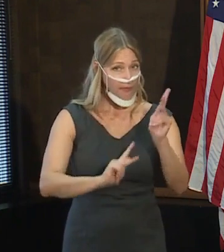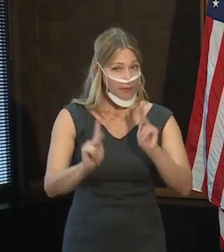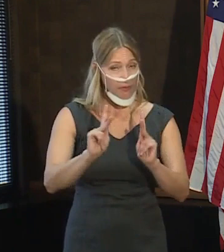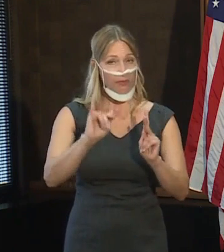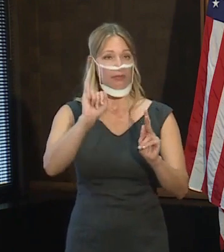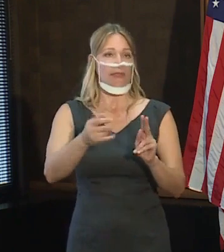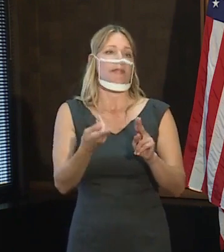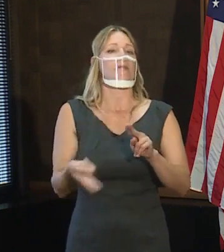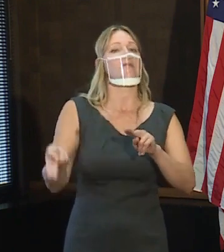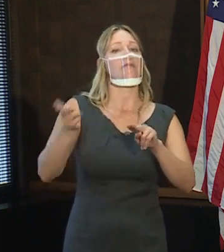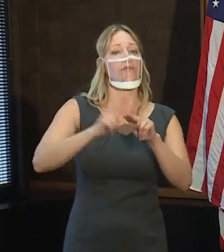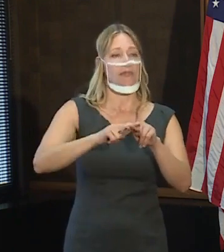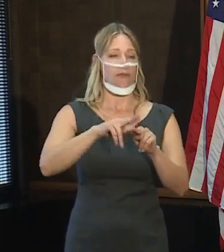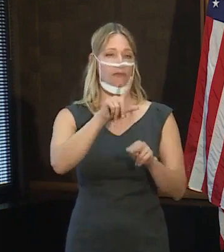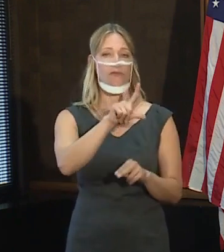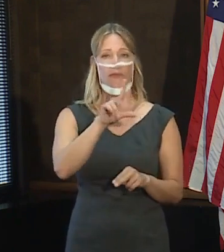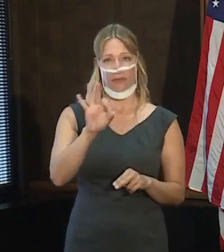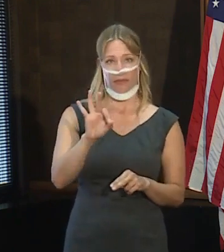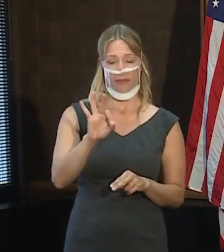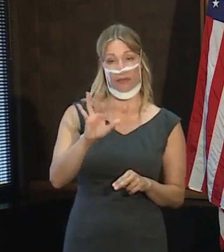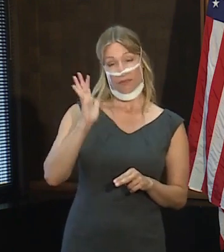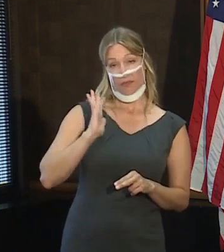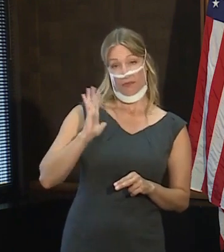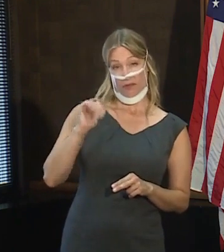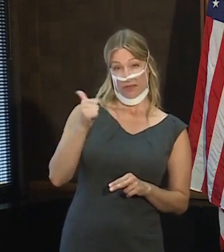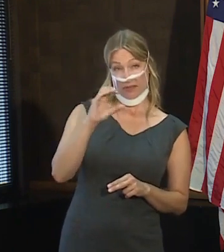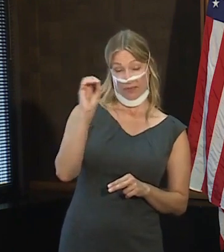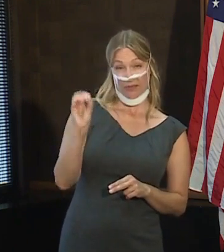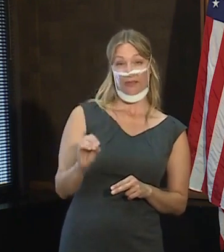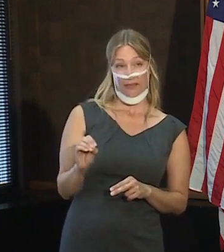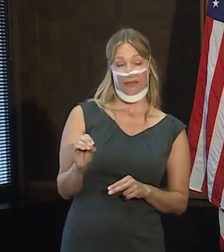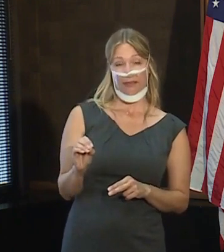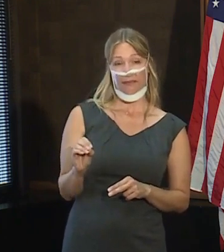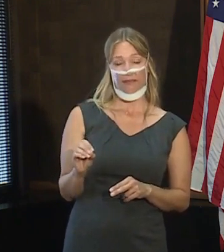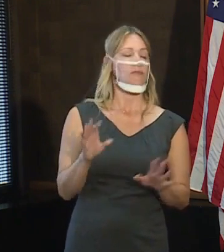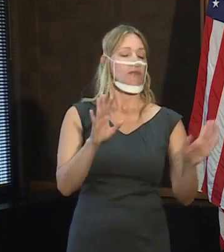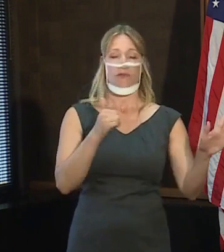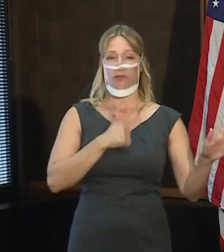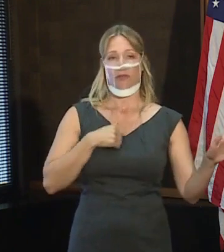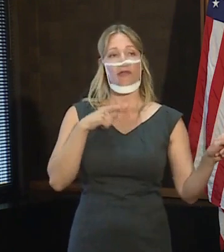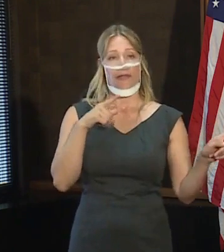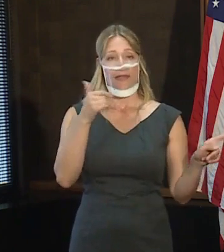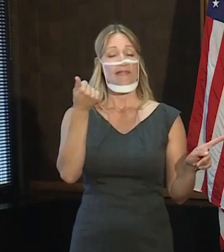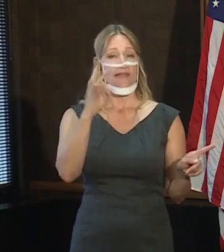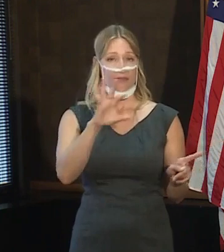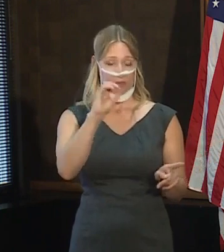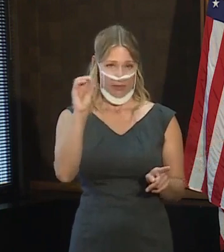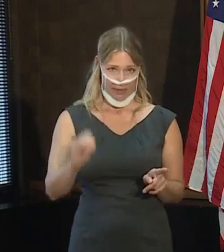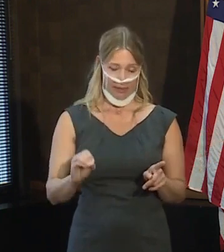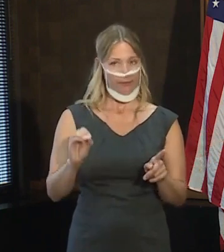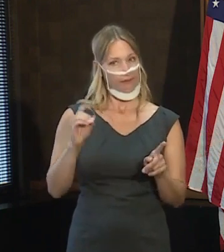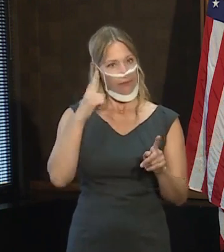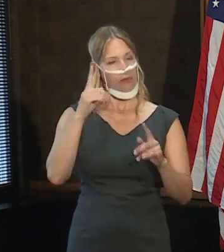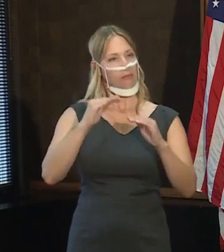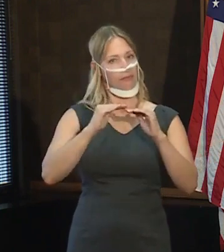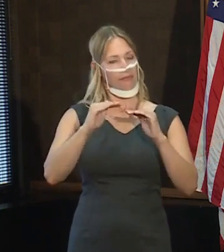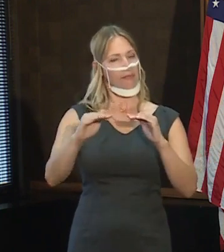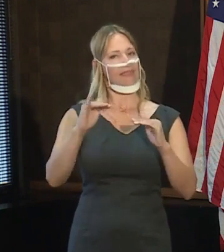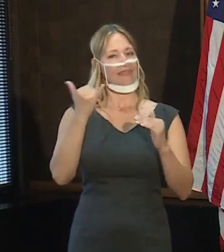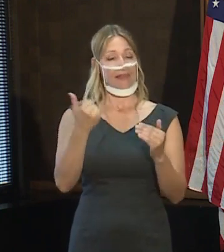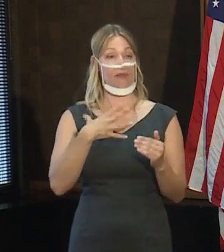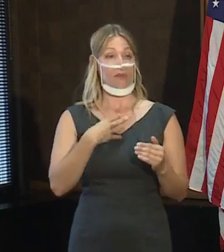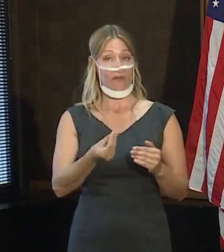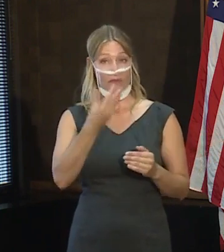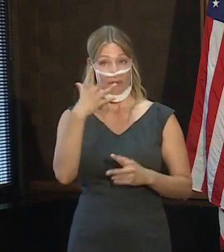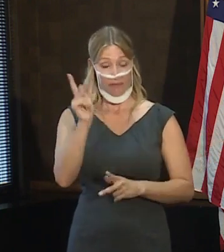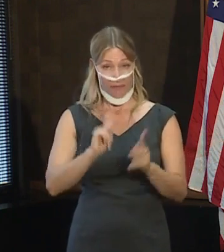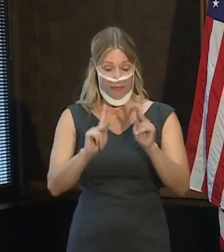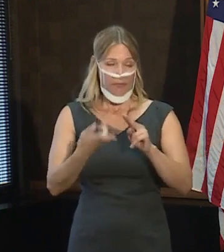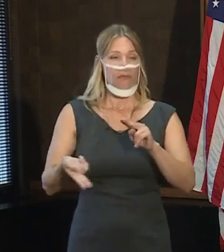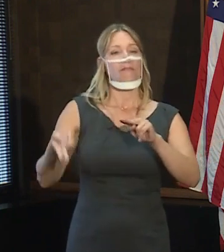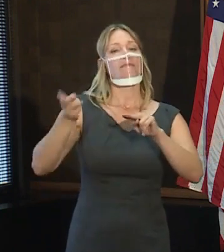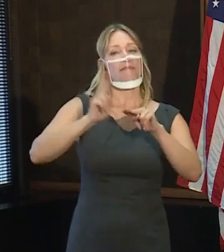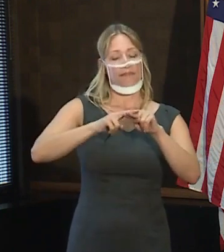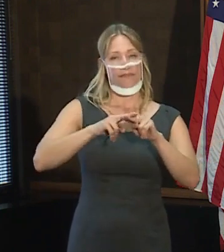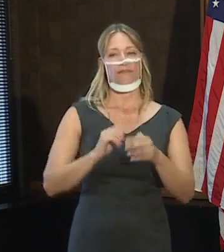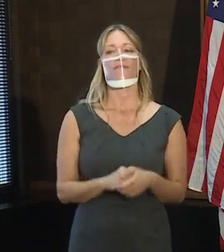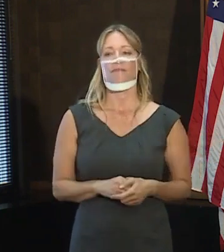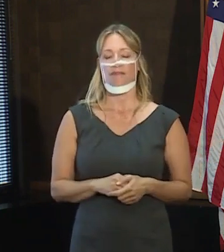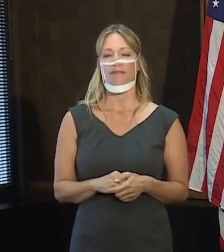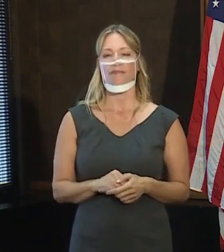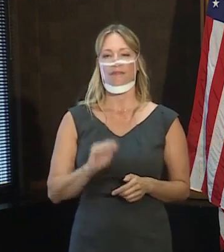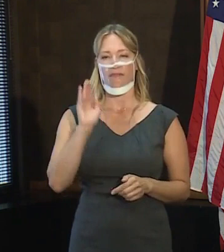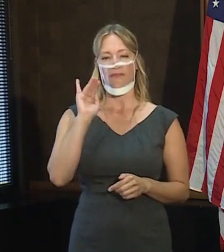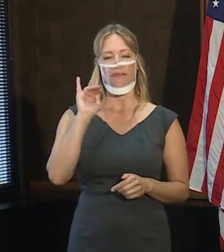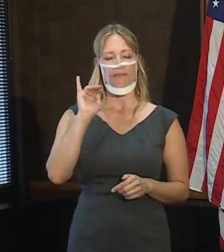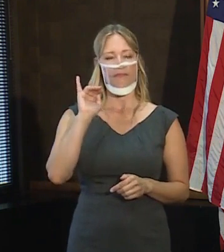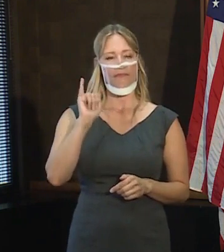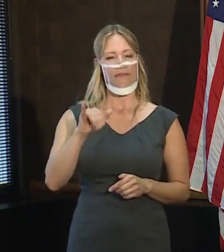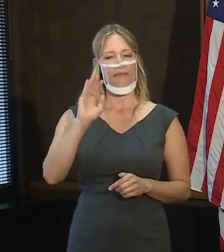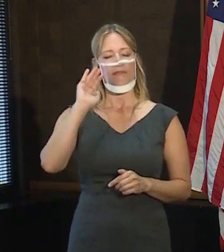PERCENT OF O TOTAL CASES, WHEREBY OUR APPROPRIATION IN OUR WHITE CAUCASIAN HAS INCREASED TO TWENTY NINE AND USED TO BE 10 PERCENT AT USED TO BE 19% FOR A LONG TIME.